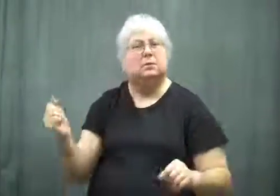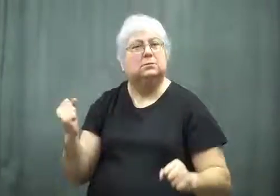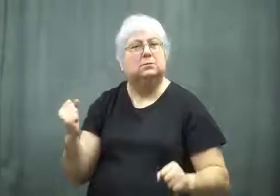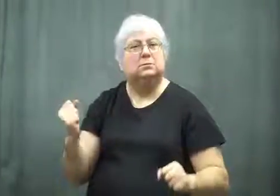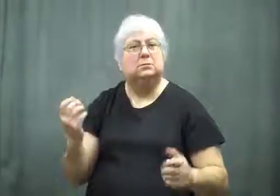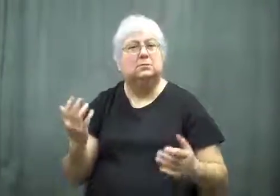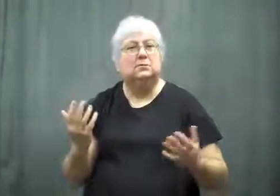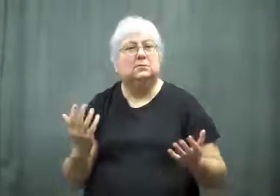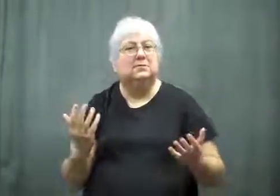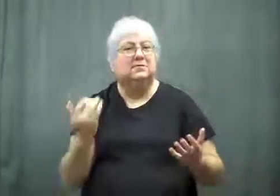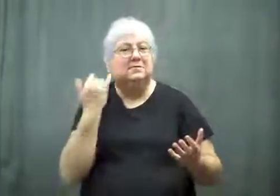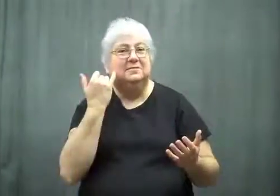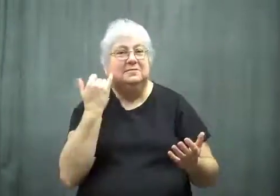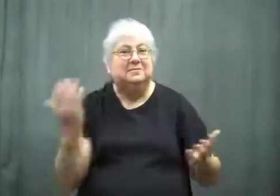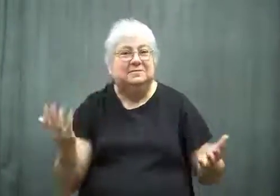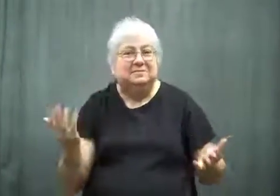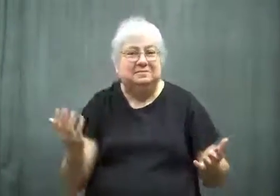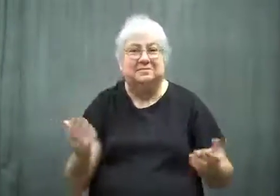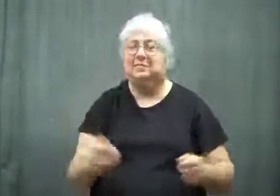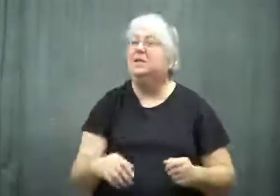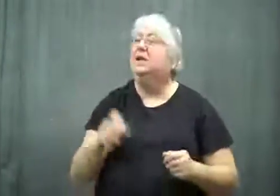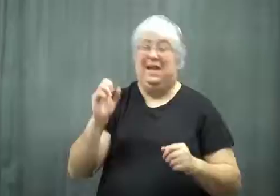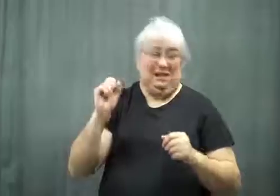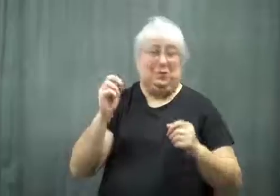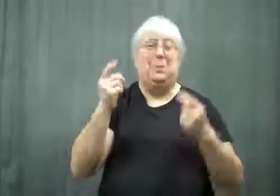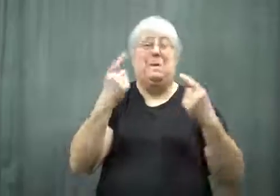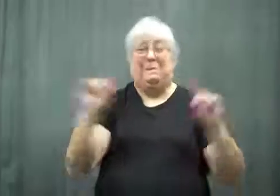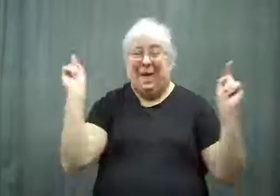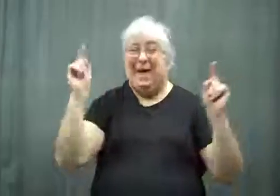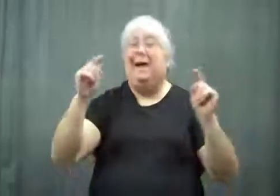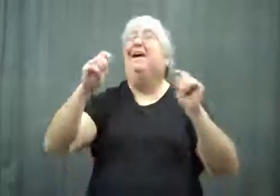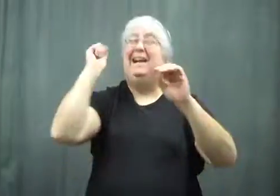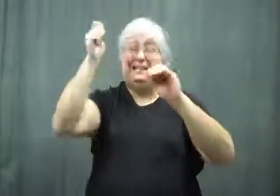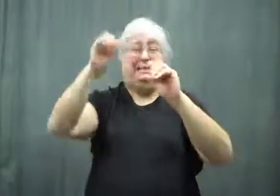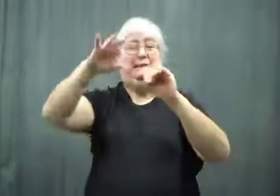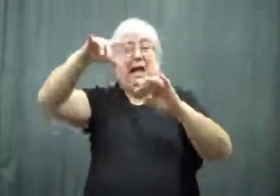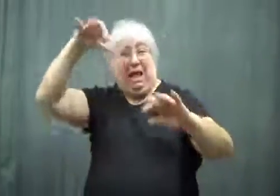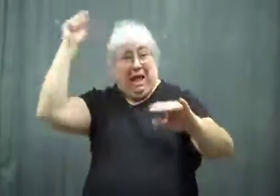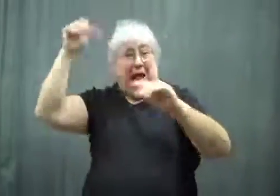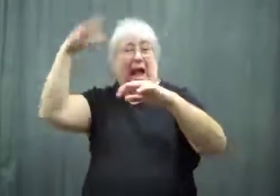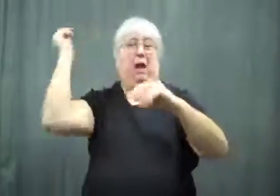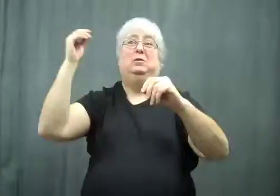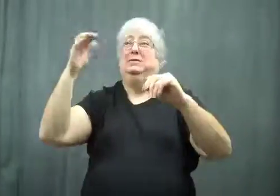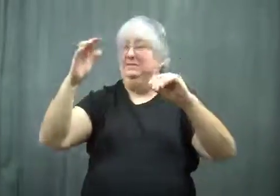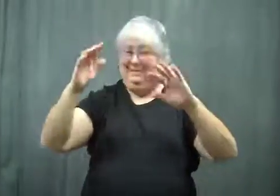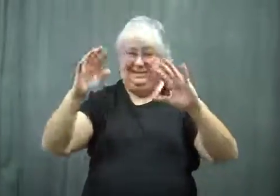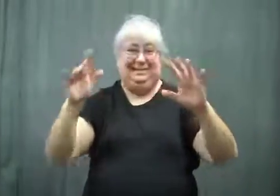What a shame. A missed opportunity.